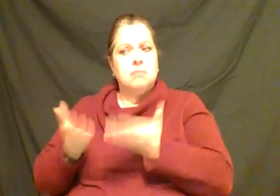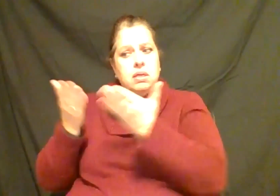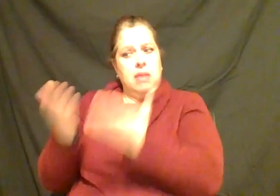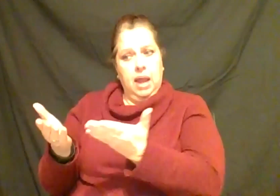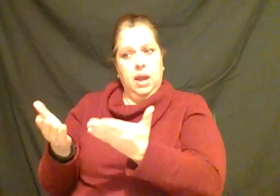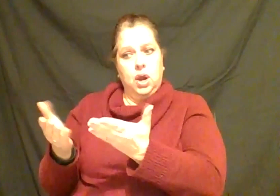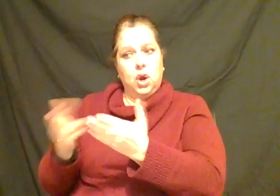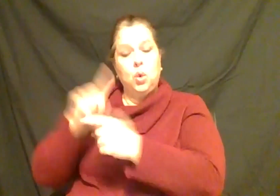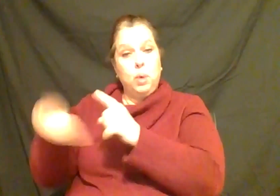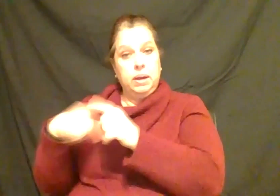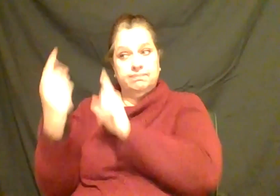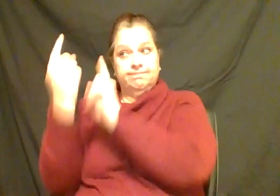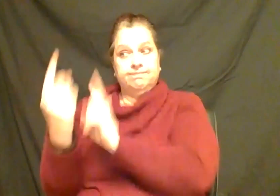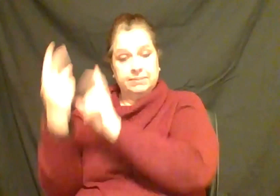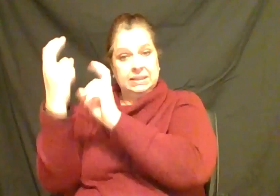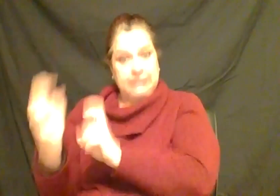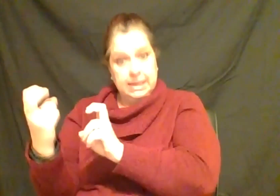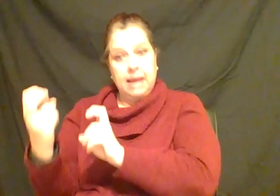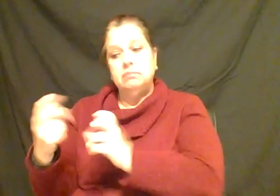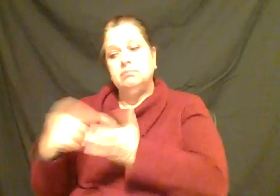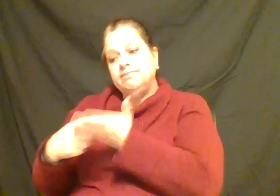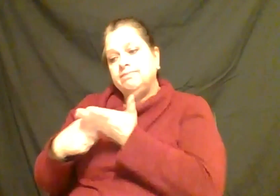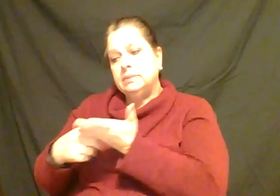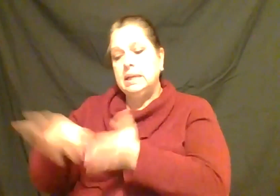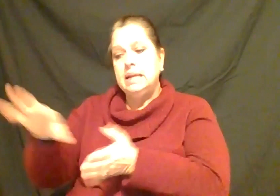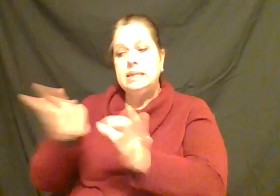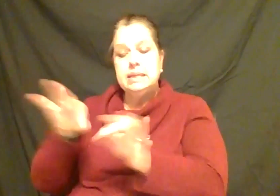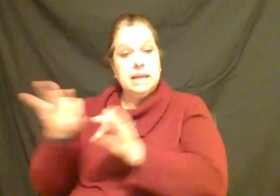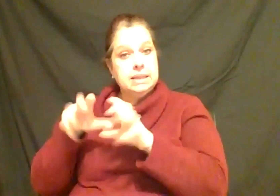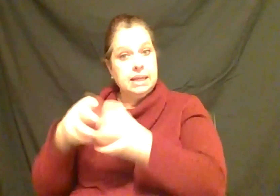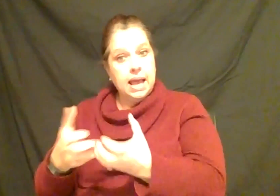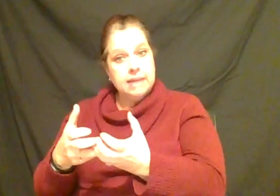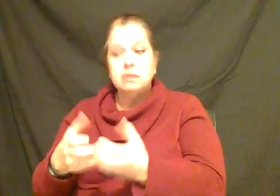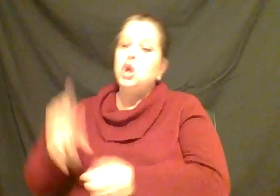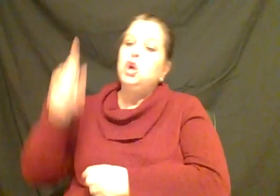down with a student to select courses here's what you need to meet graduation requirements here are